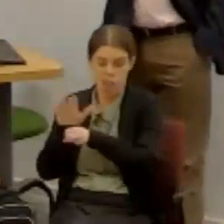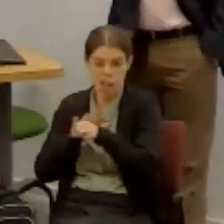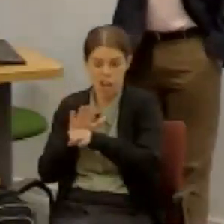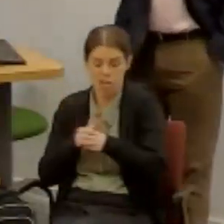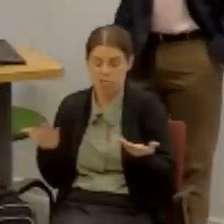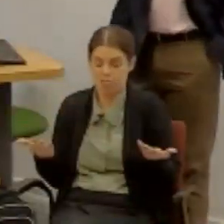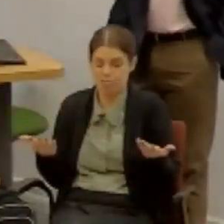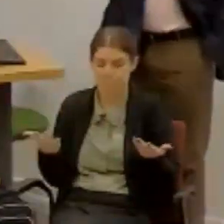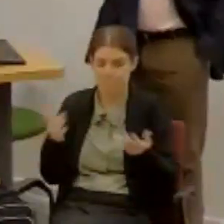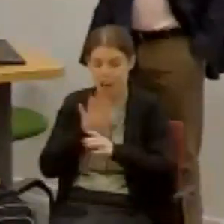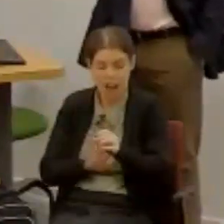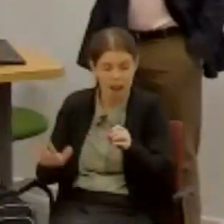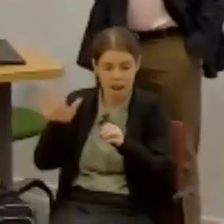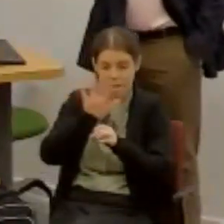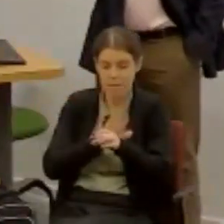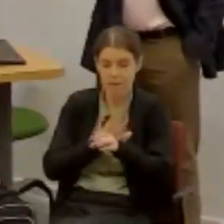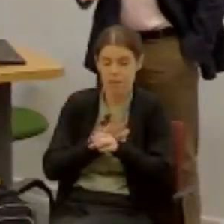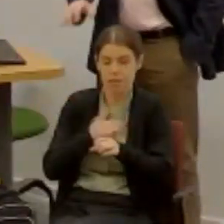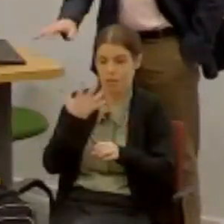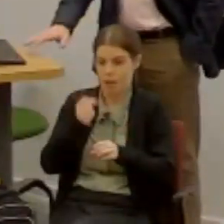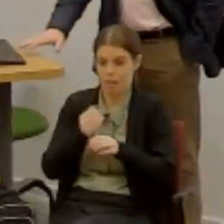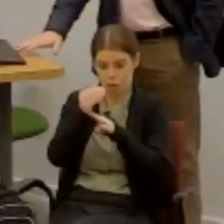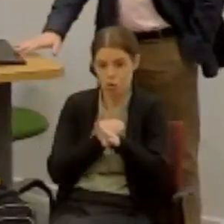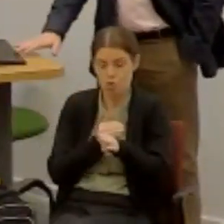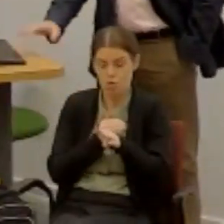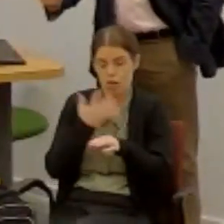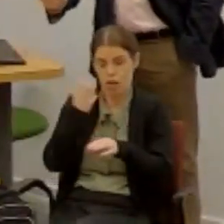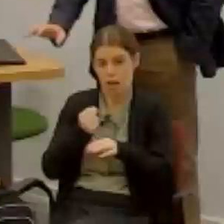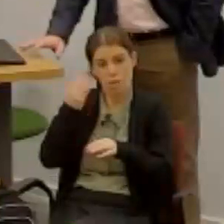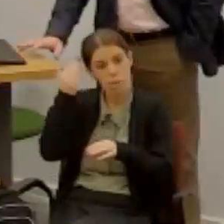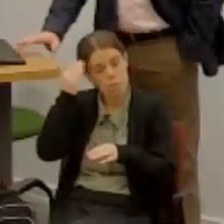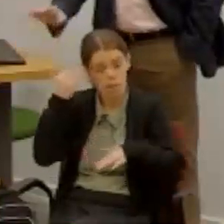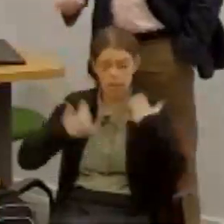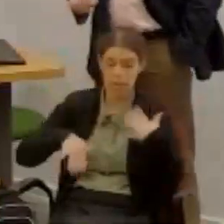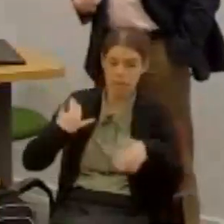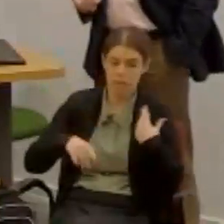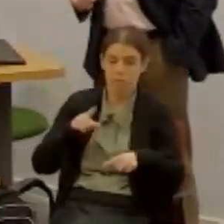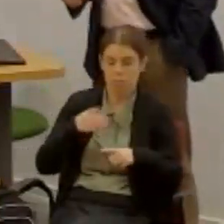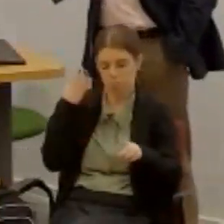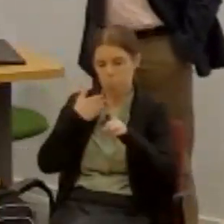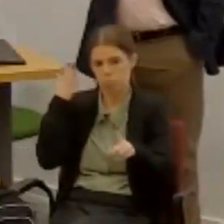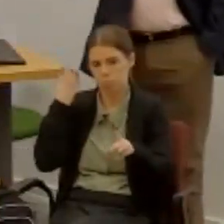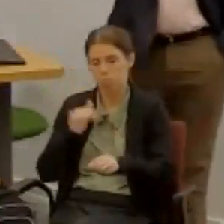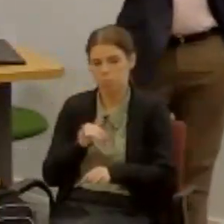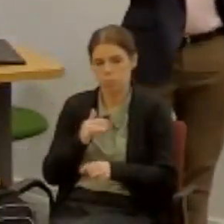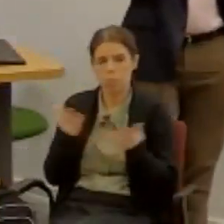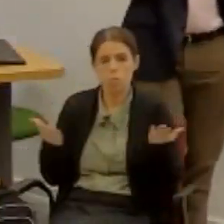So virtually, every single case described as a story of brain injury. Which is really quite instinctive. Where does it begin?